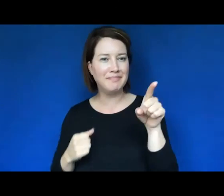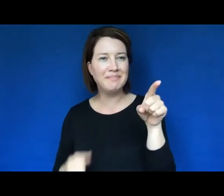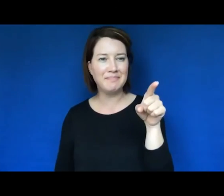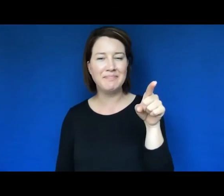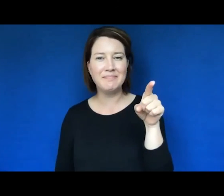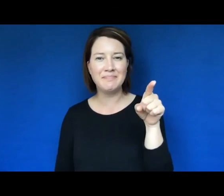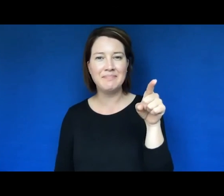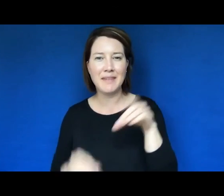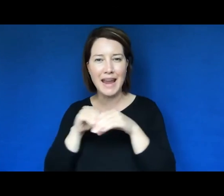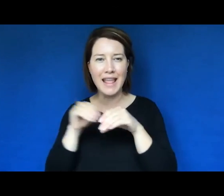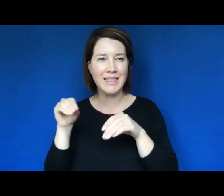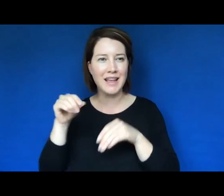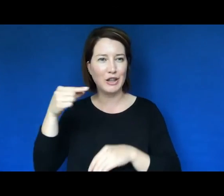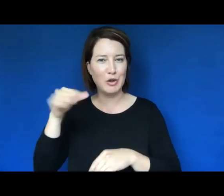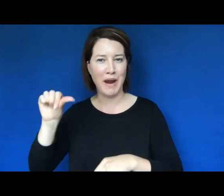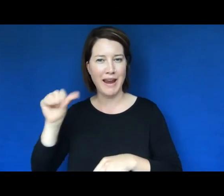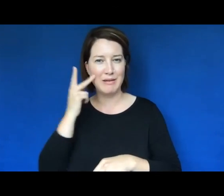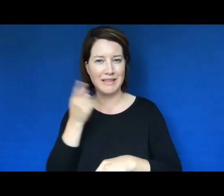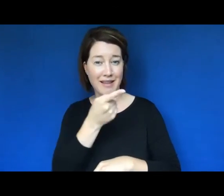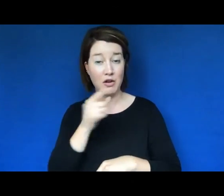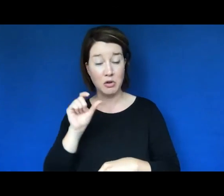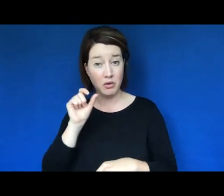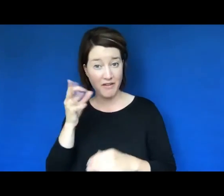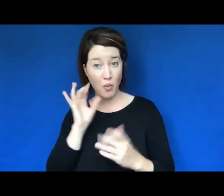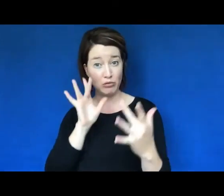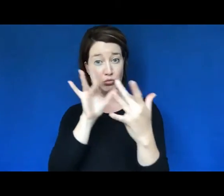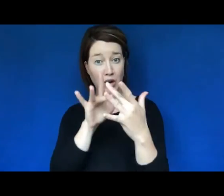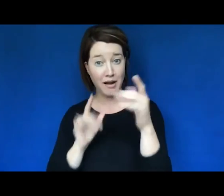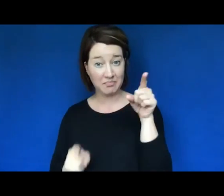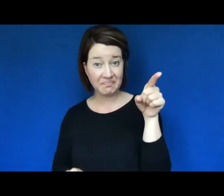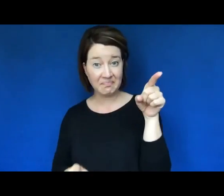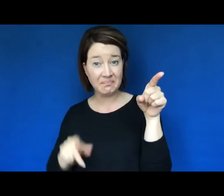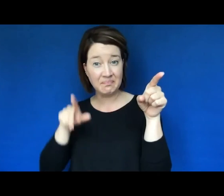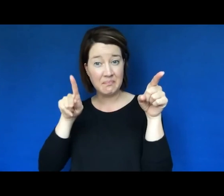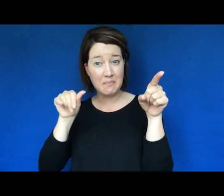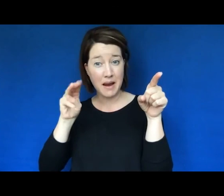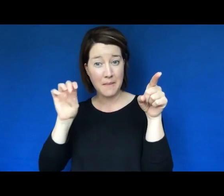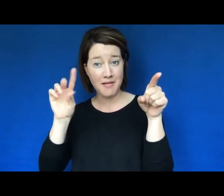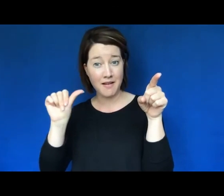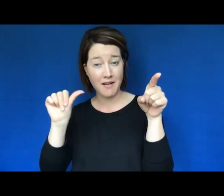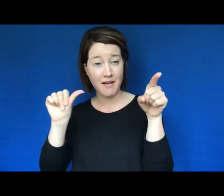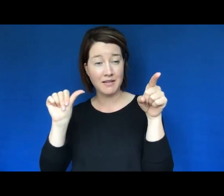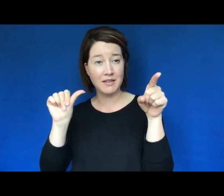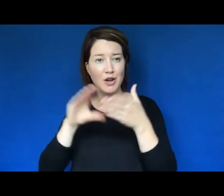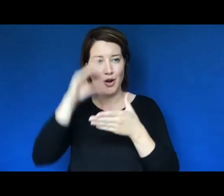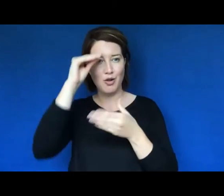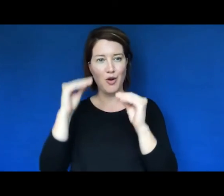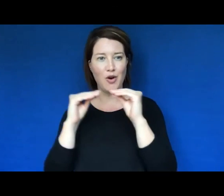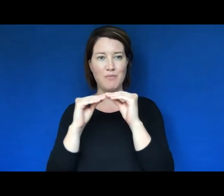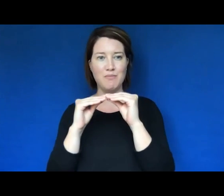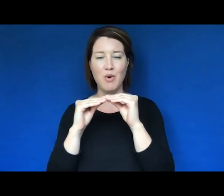If you want to get ahold of her and learn about the webinar that they are having, it